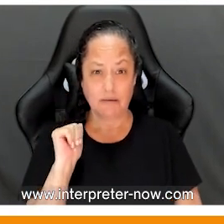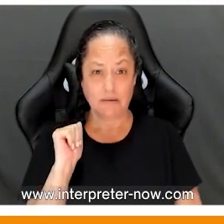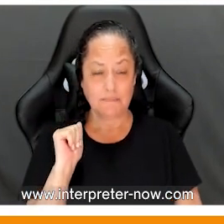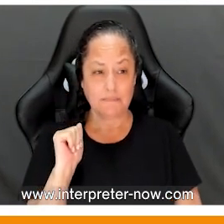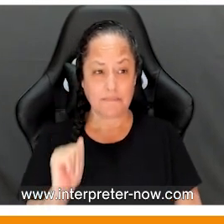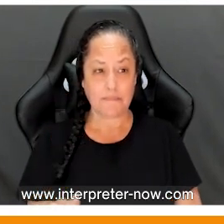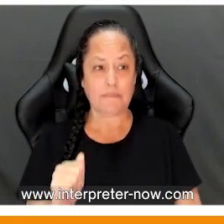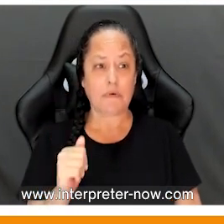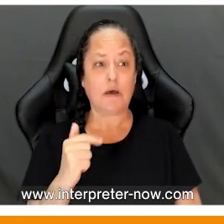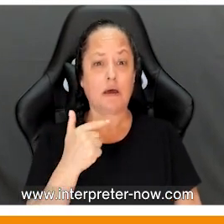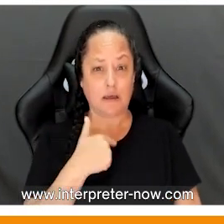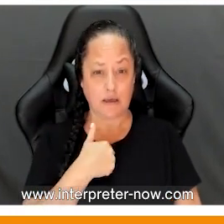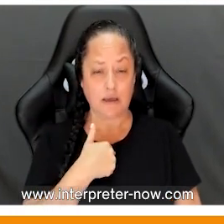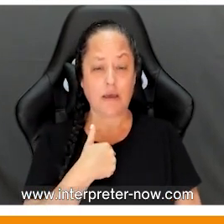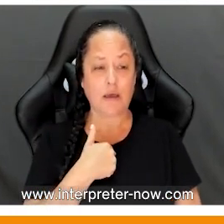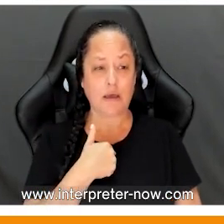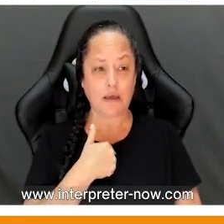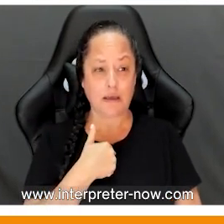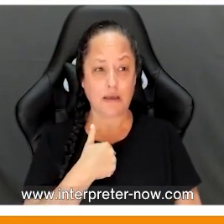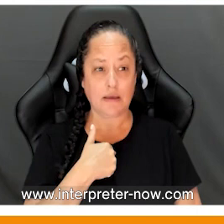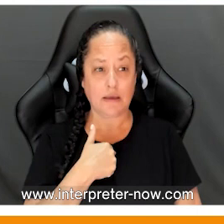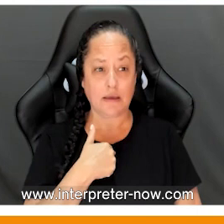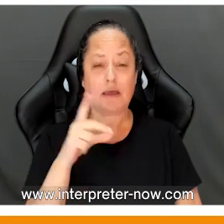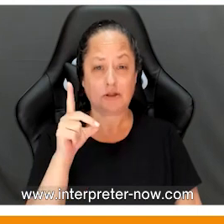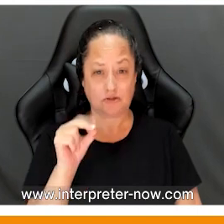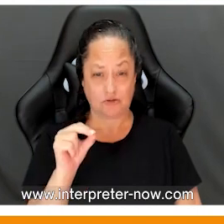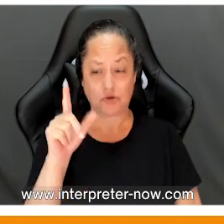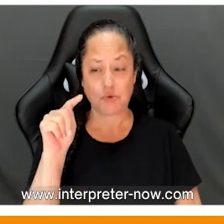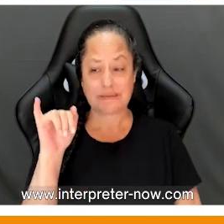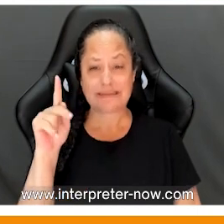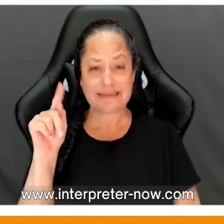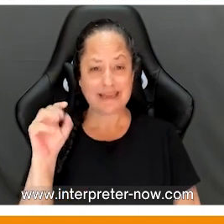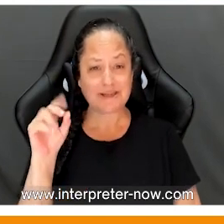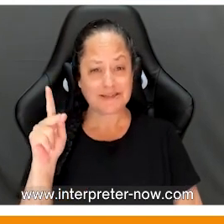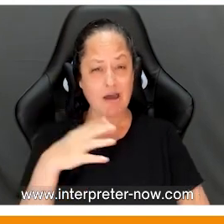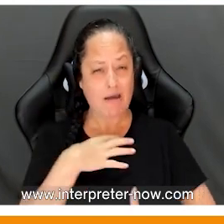I do, yeah. At TikTok, it was an interesting point.